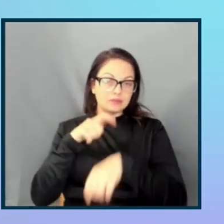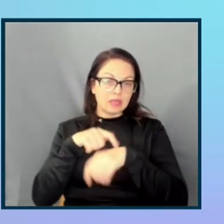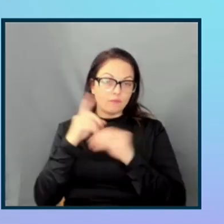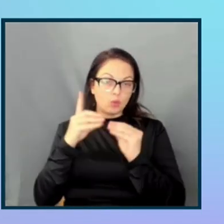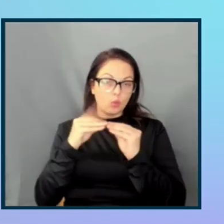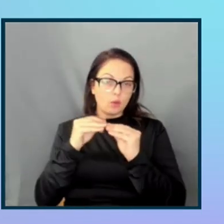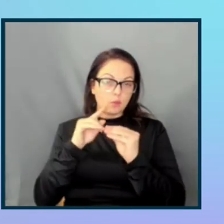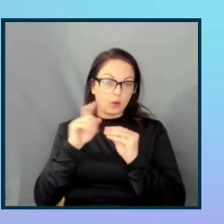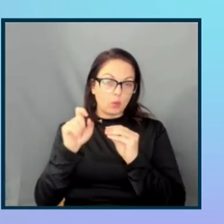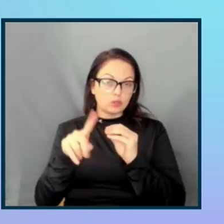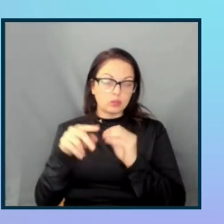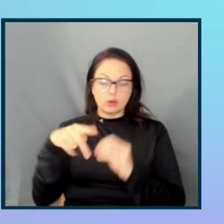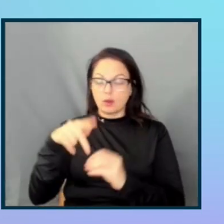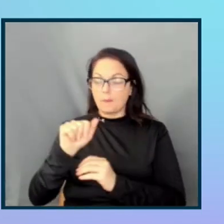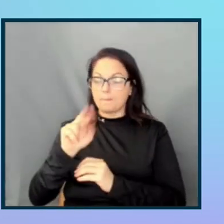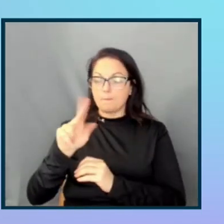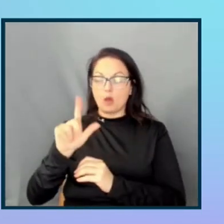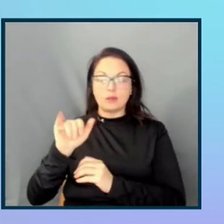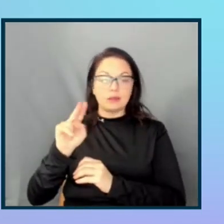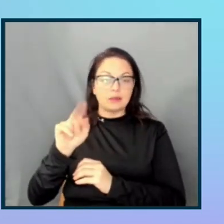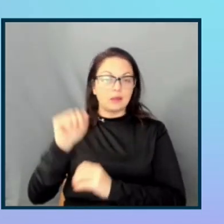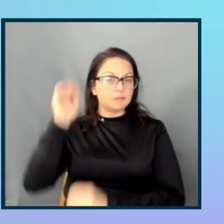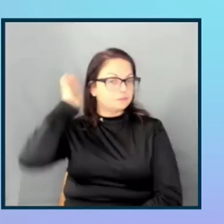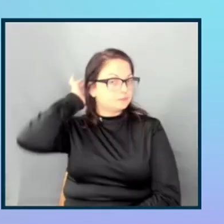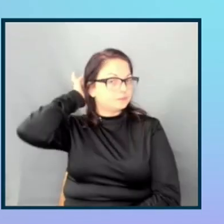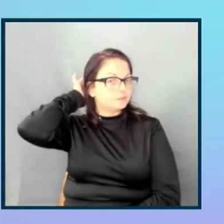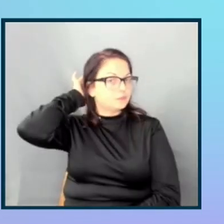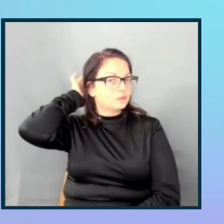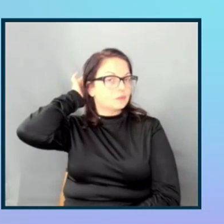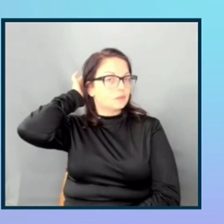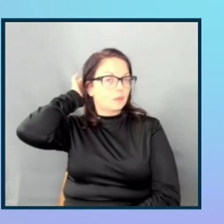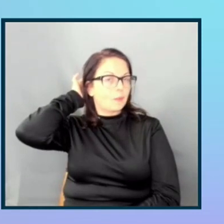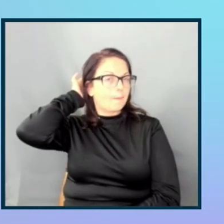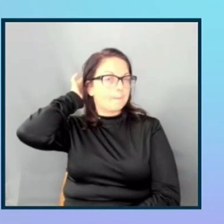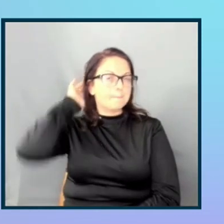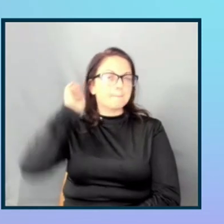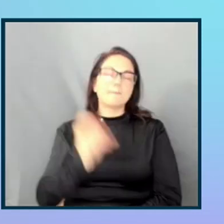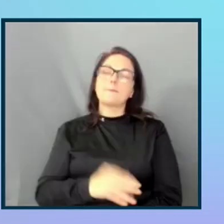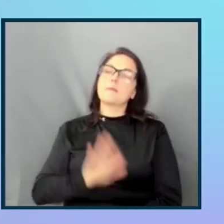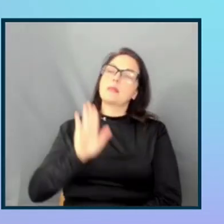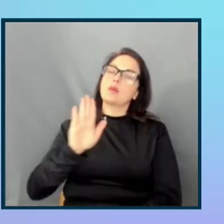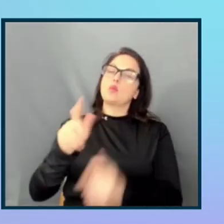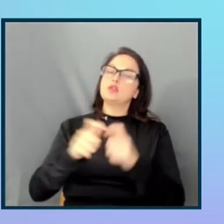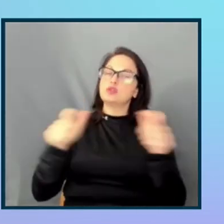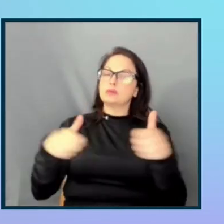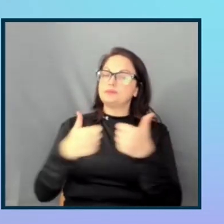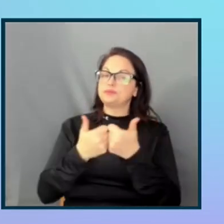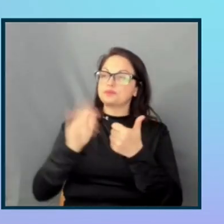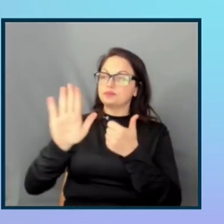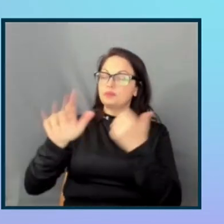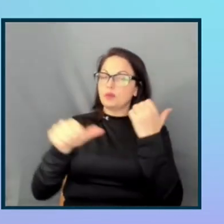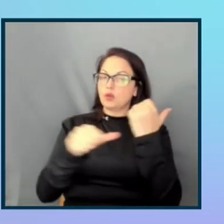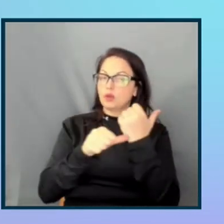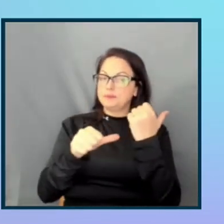This is Paulina. Oh, this is a good one. "What has been your greatest challenge on your advocacy journey and how did you handle it?"